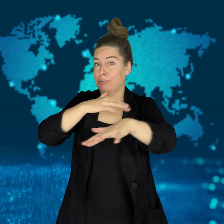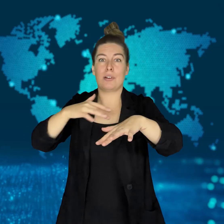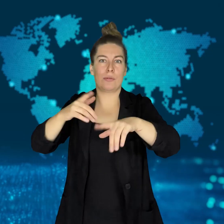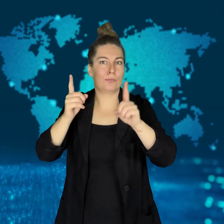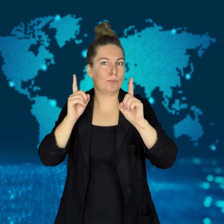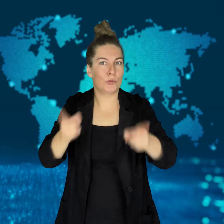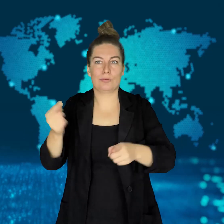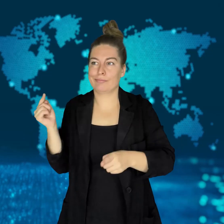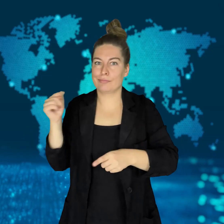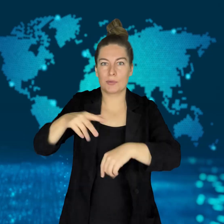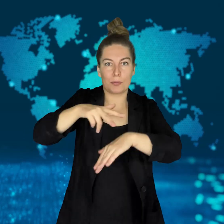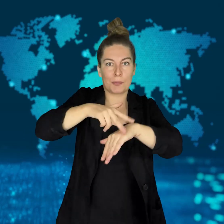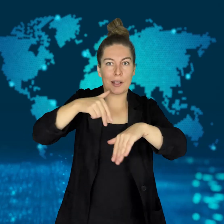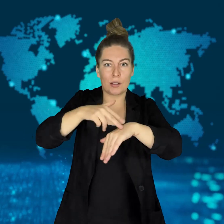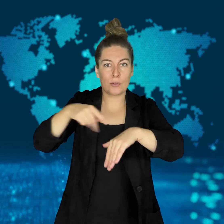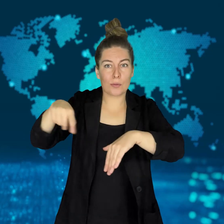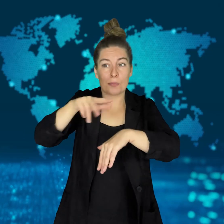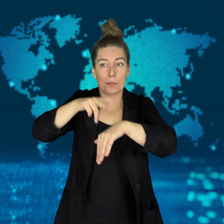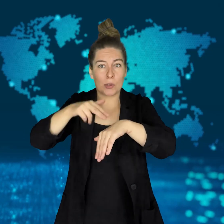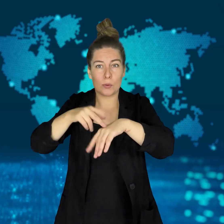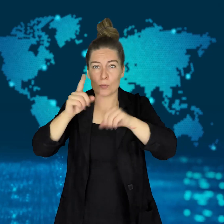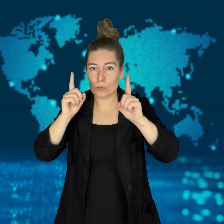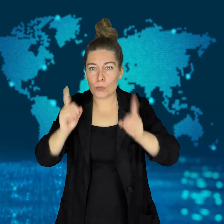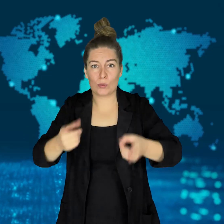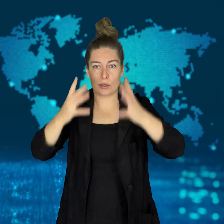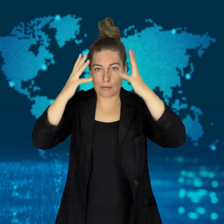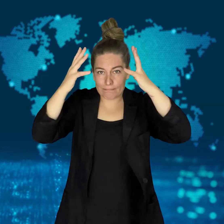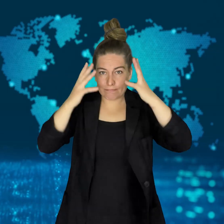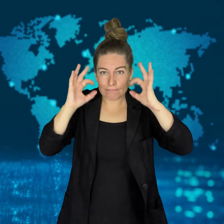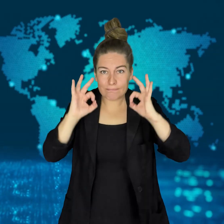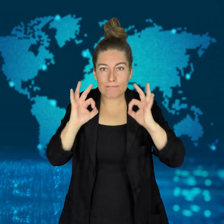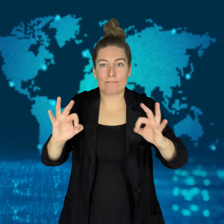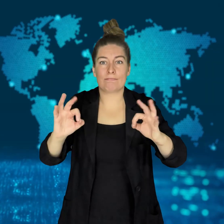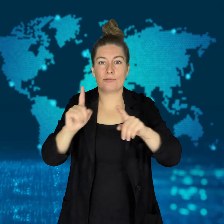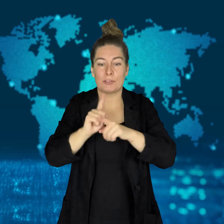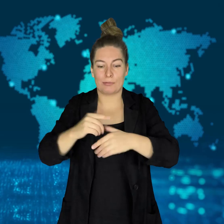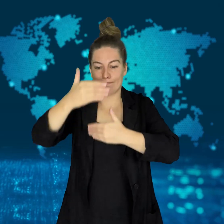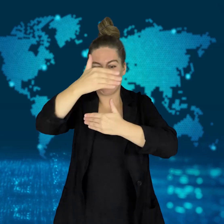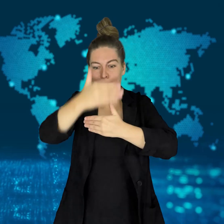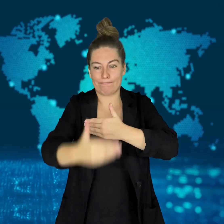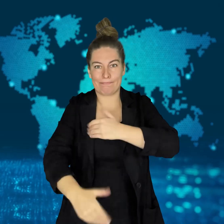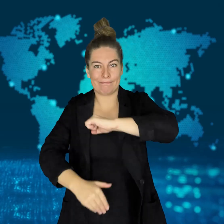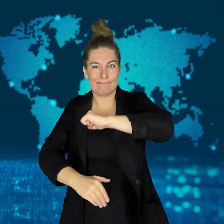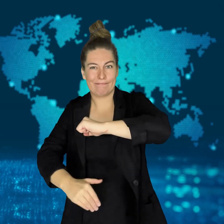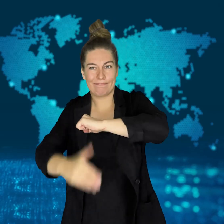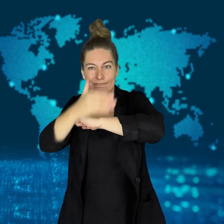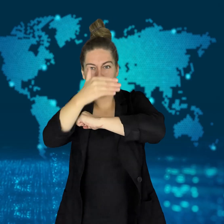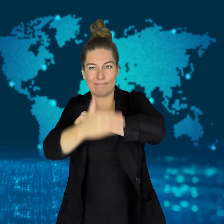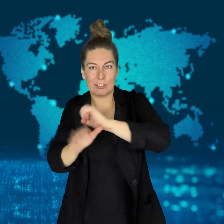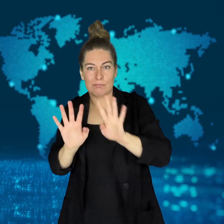One of the 400 officers who were deployed was seriously injured.